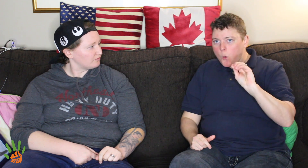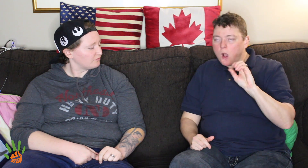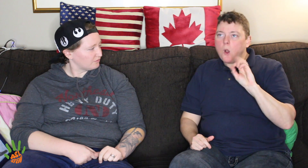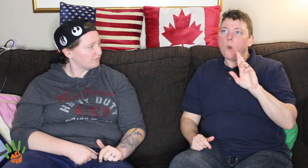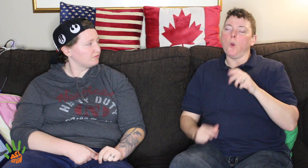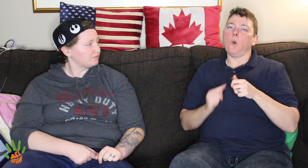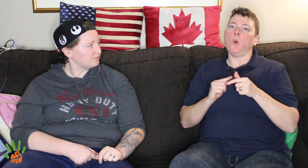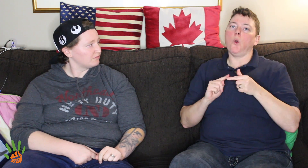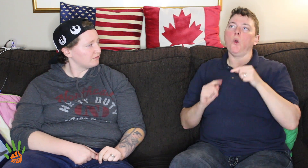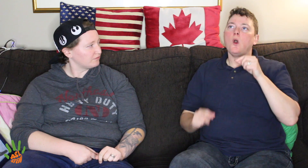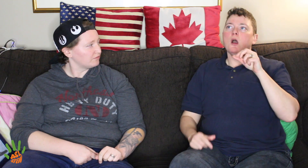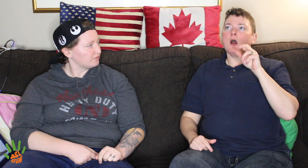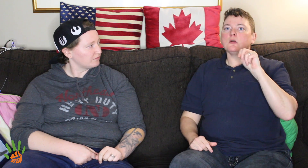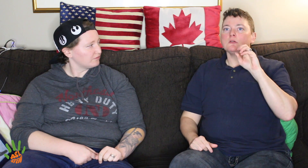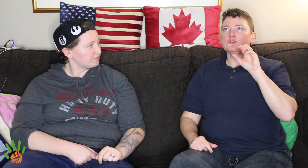some people use the word andro,